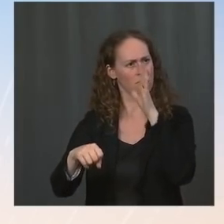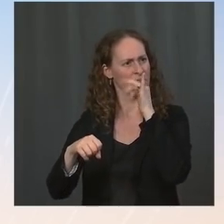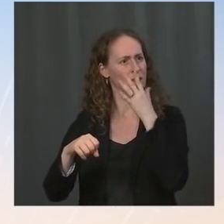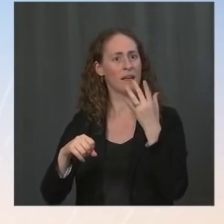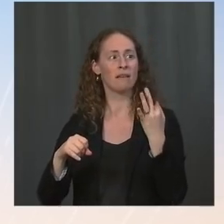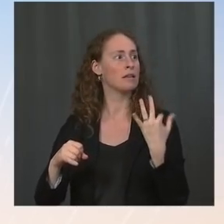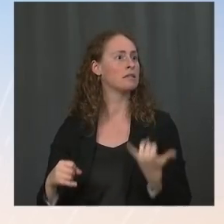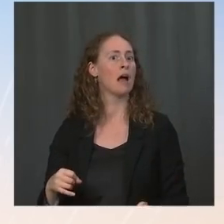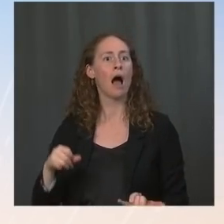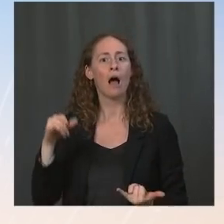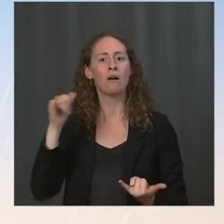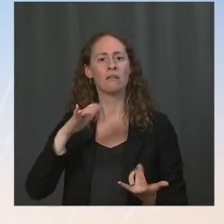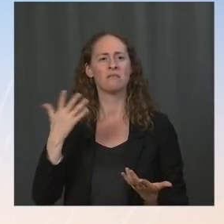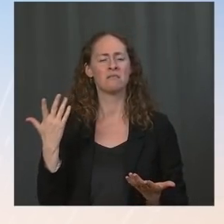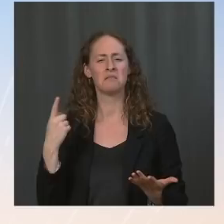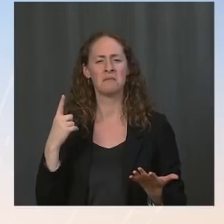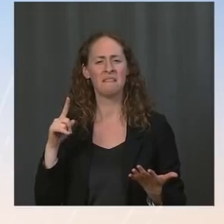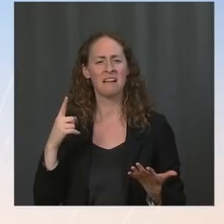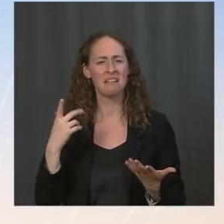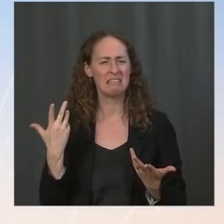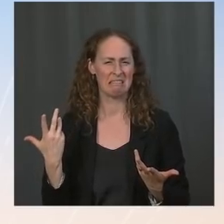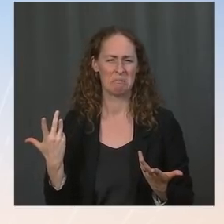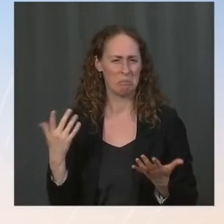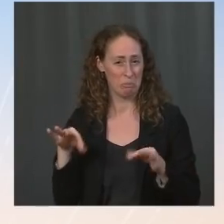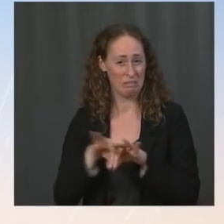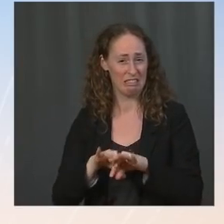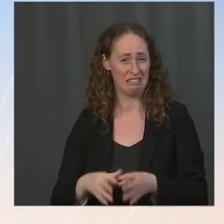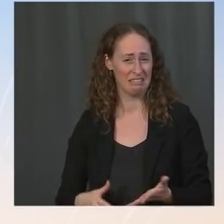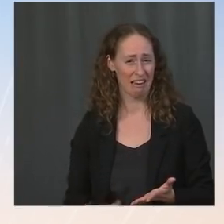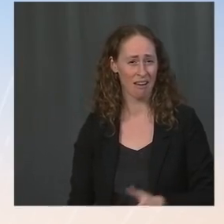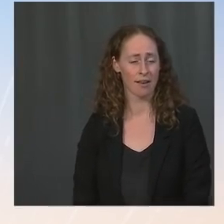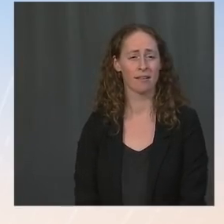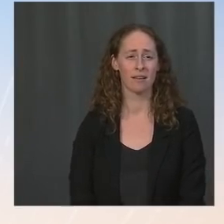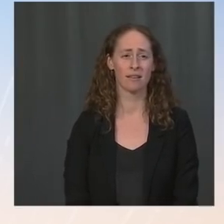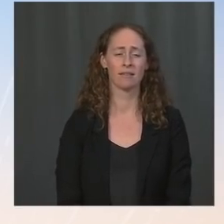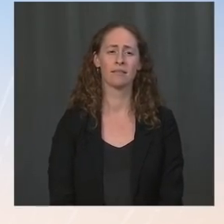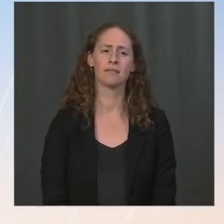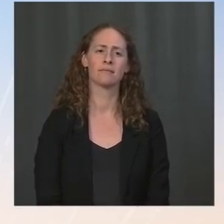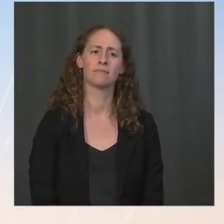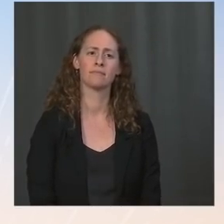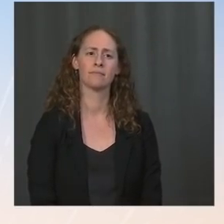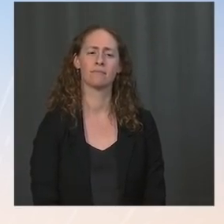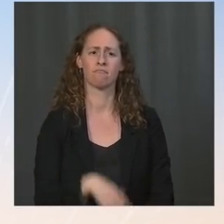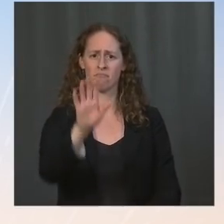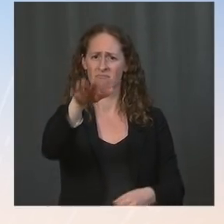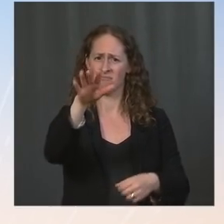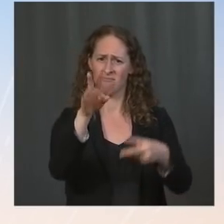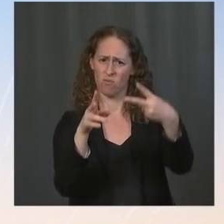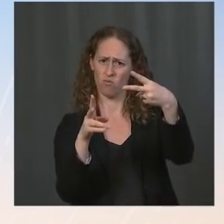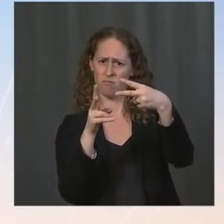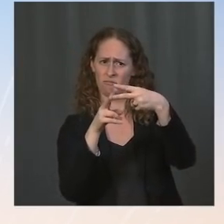Ms. Psaki: Well, first, I would say the fact that we have had two successful strikes confirmed by CENTCOM tells you that our over-the-horizon capacity